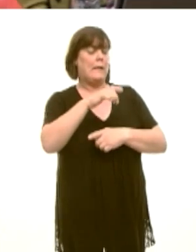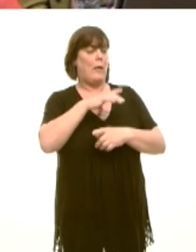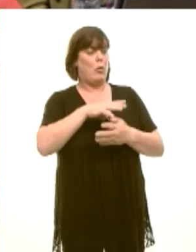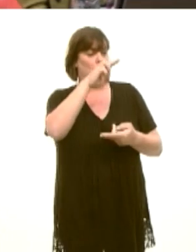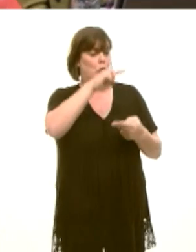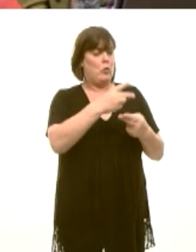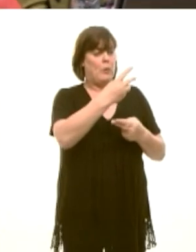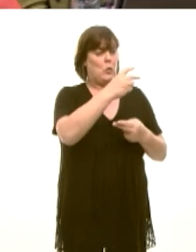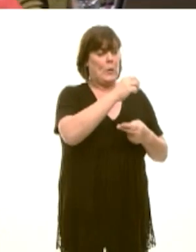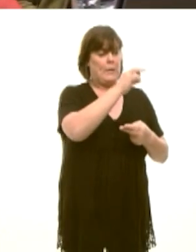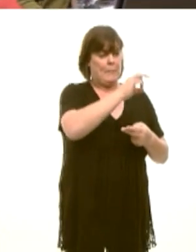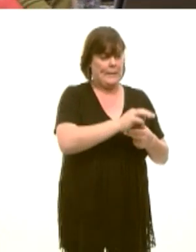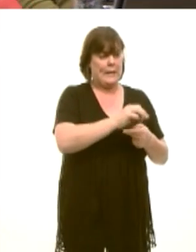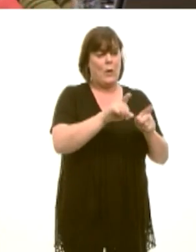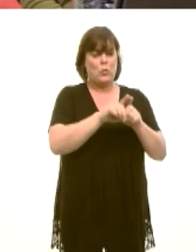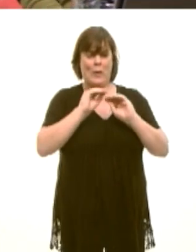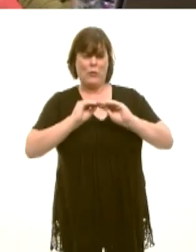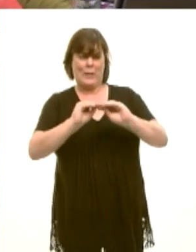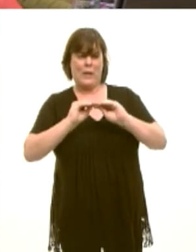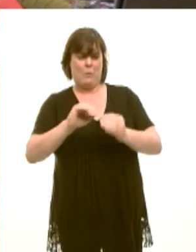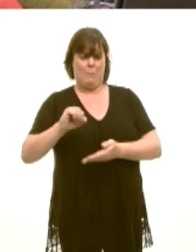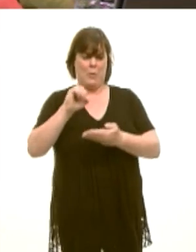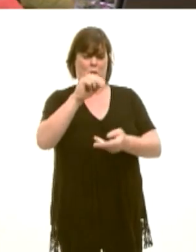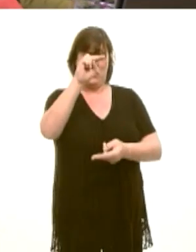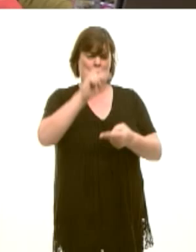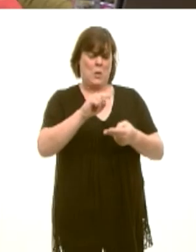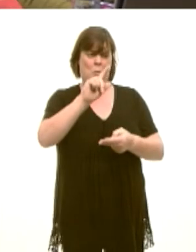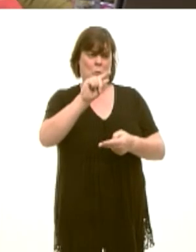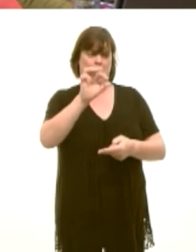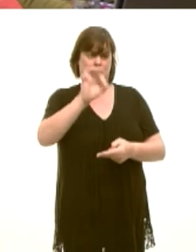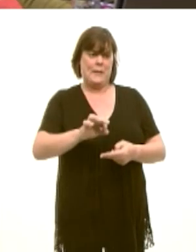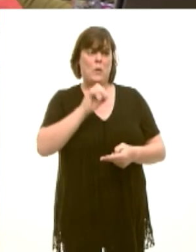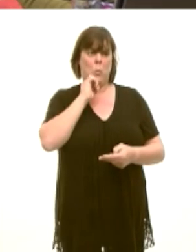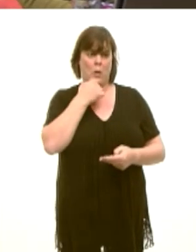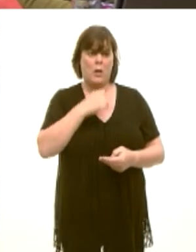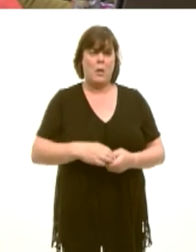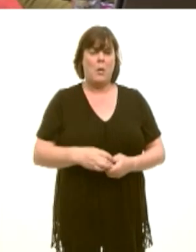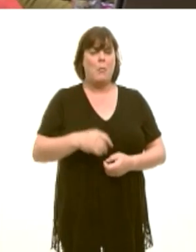per cent plus. Iím delighted to see that the work that is being carried out at Trallwn